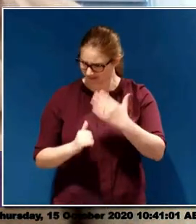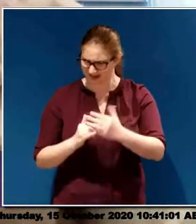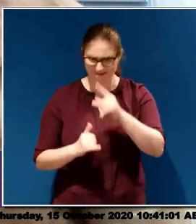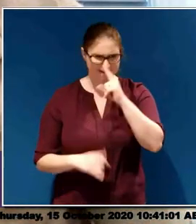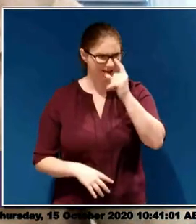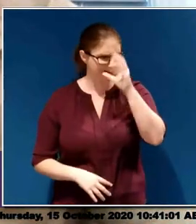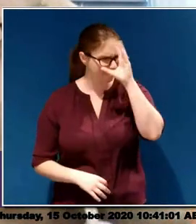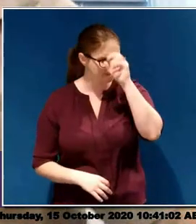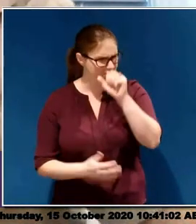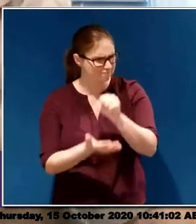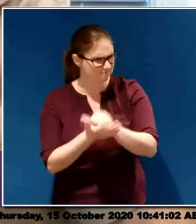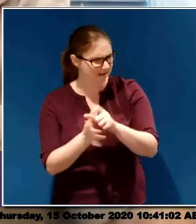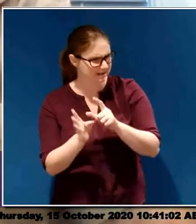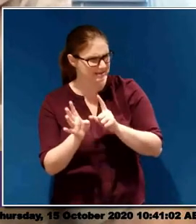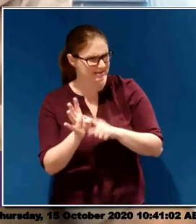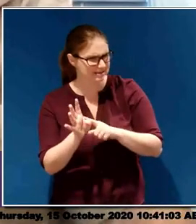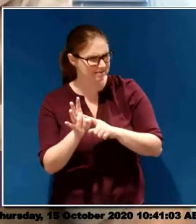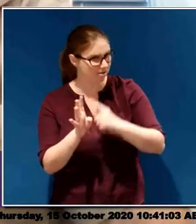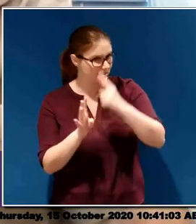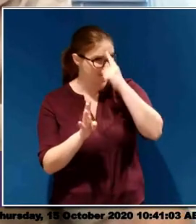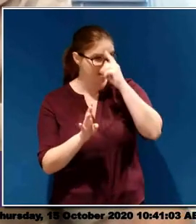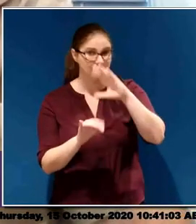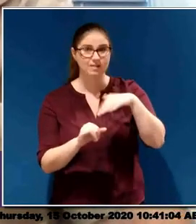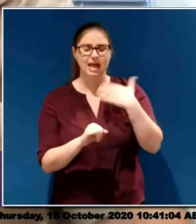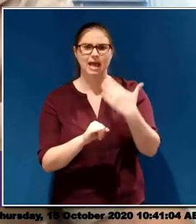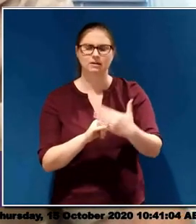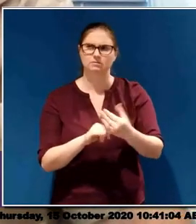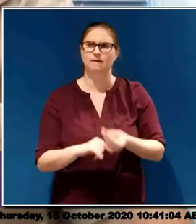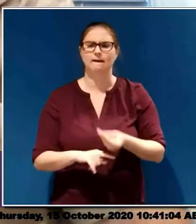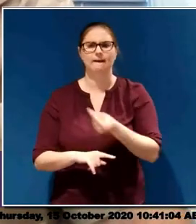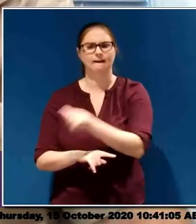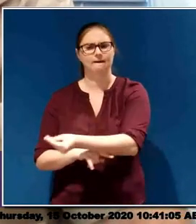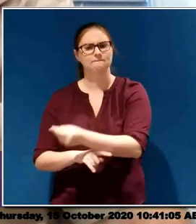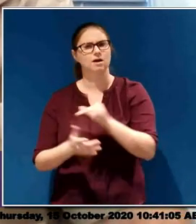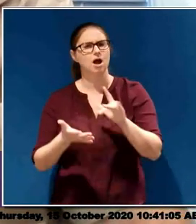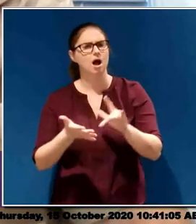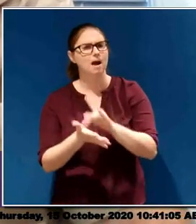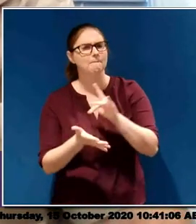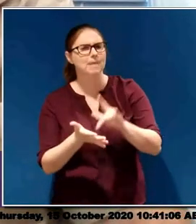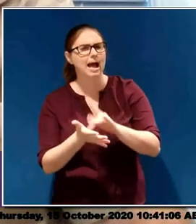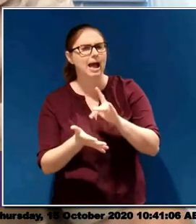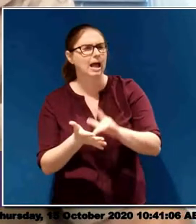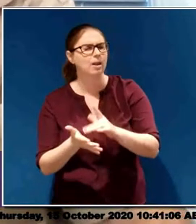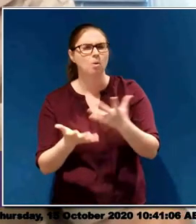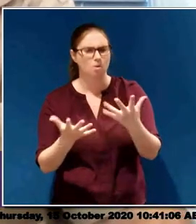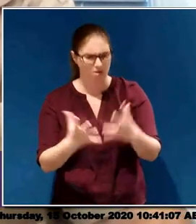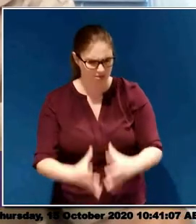might have given him an iPad or a beanbag and just left him there all day.